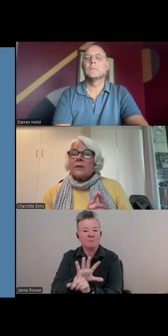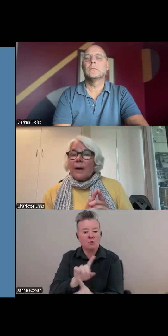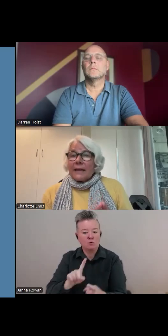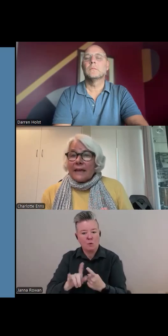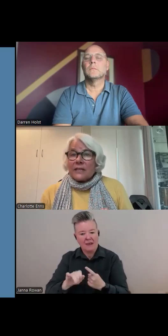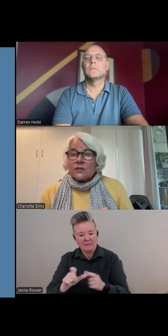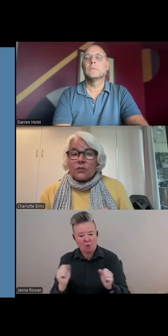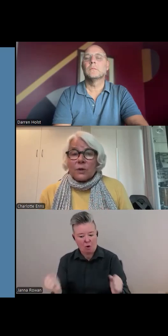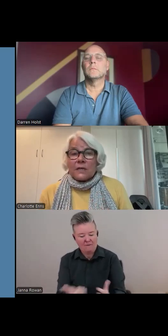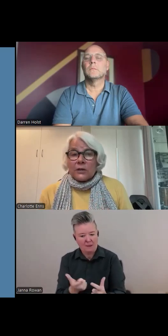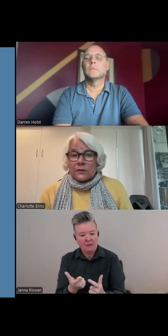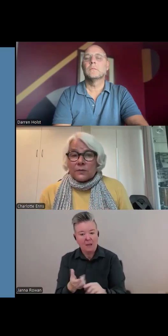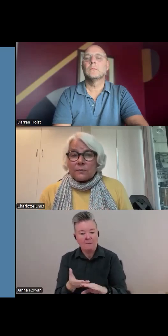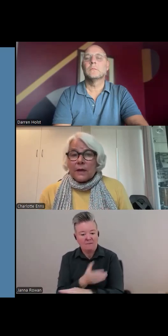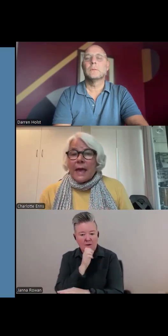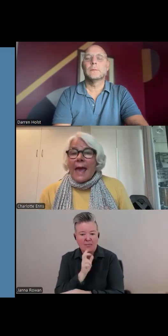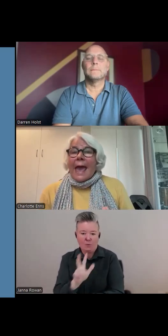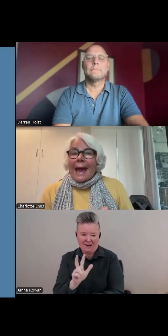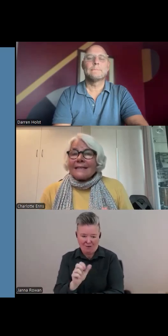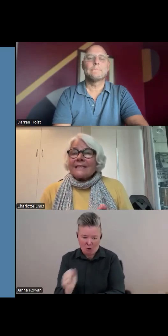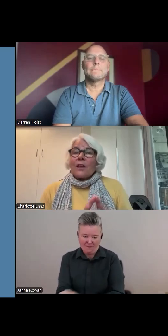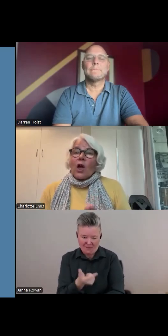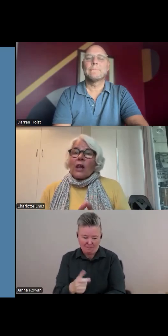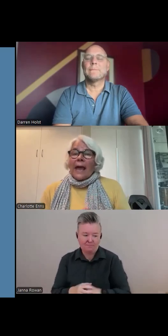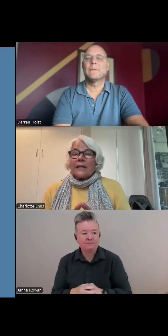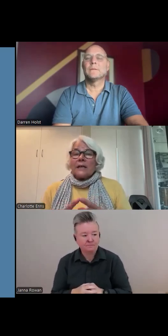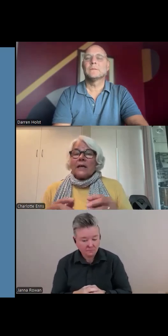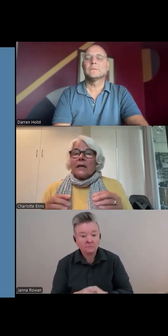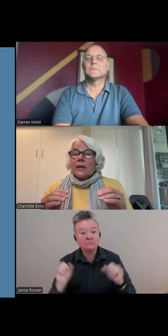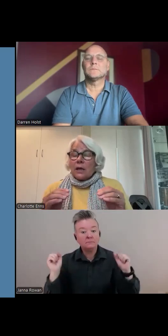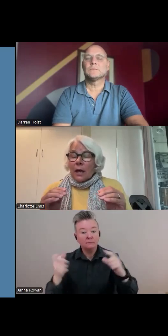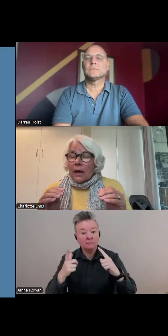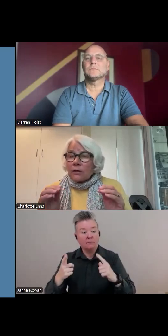by the age of three years. And they all had